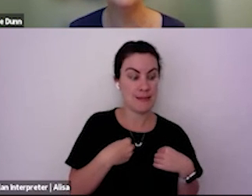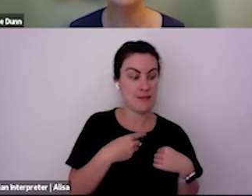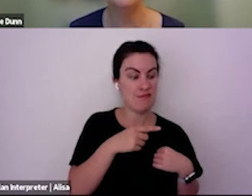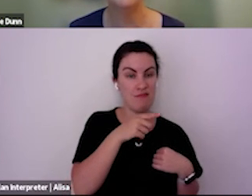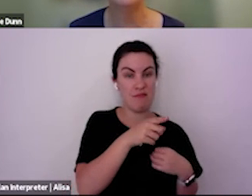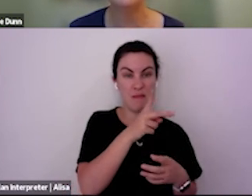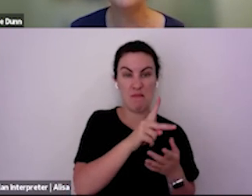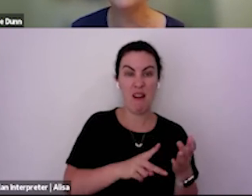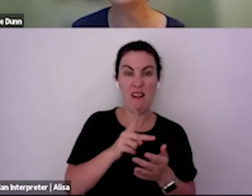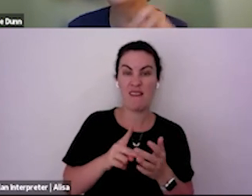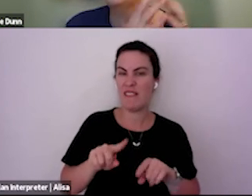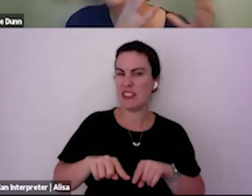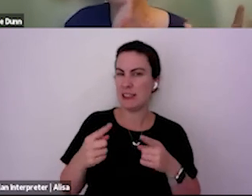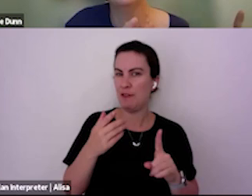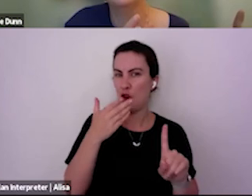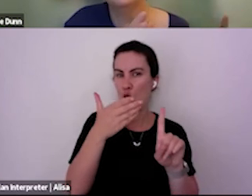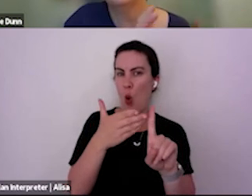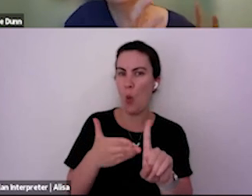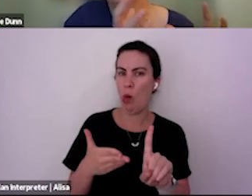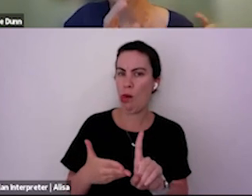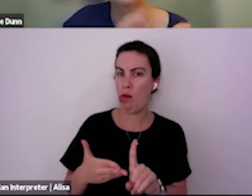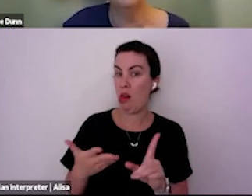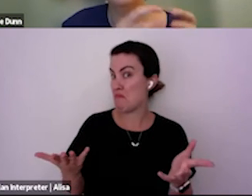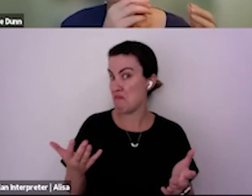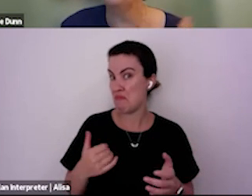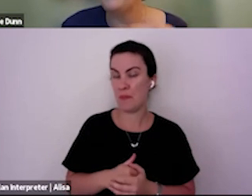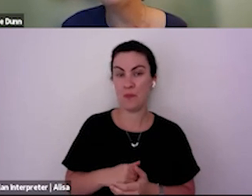[Captioner transition] I hope that is helpful.